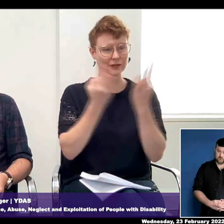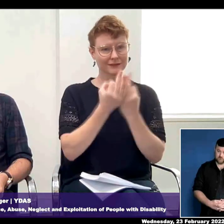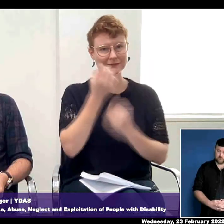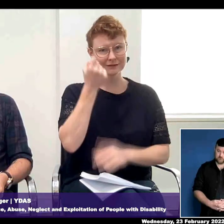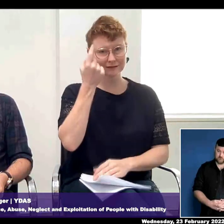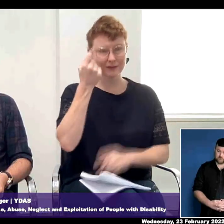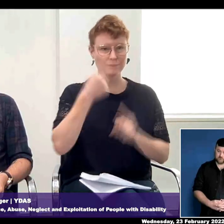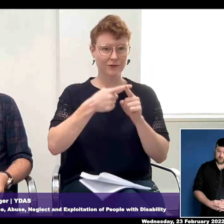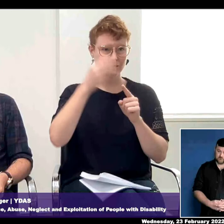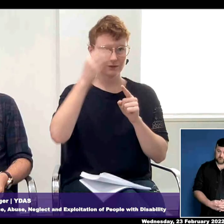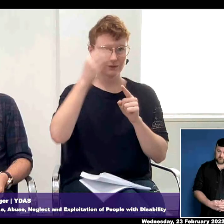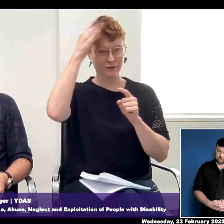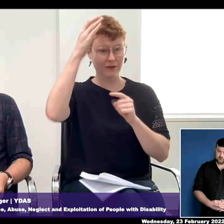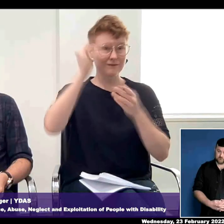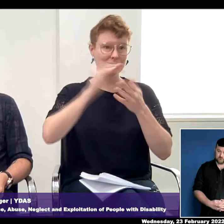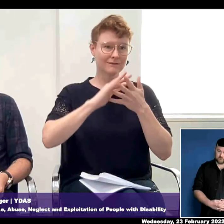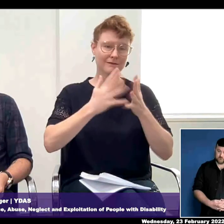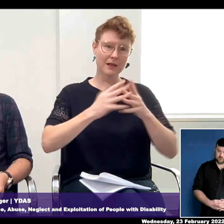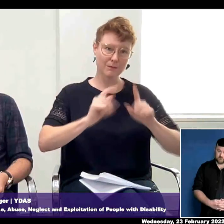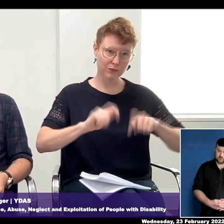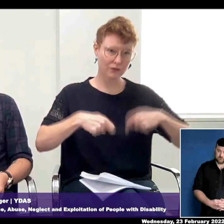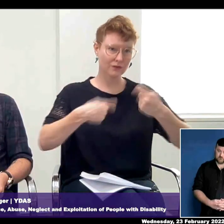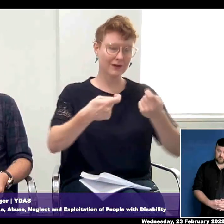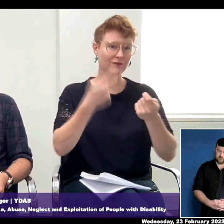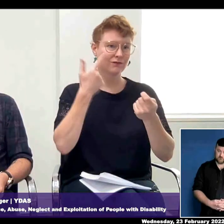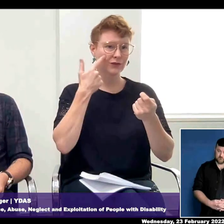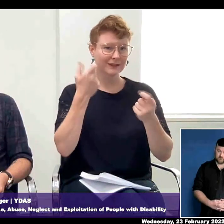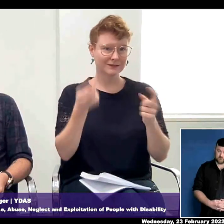And also being able to develop the organisation's understanding and knowledge